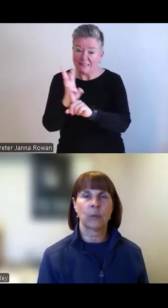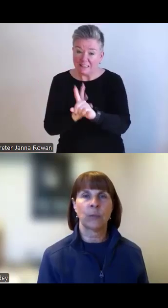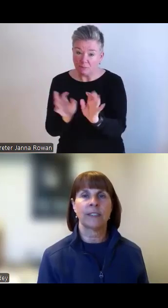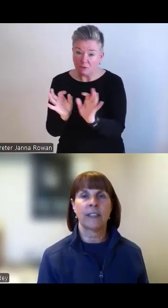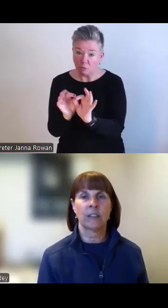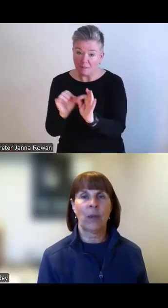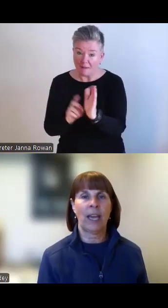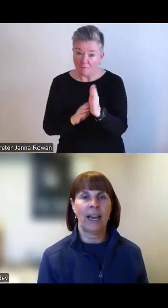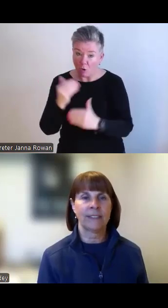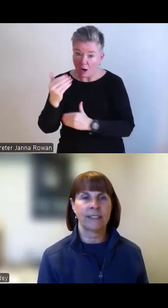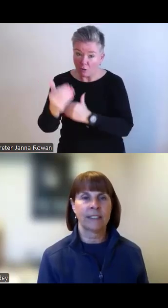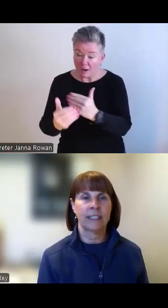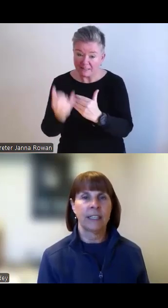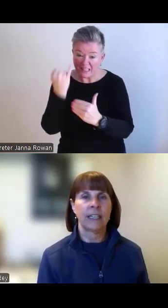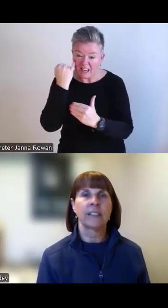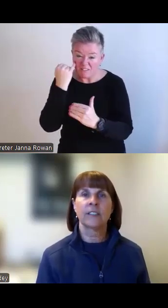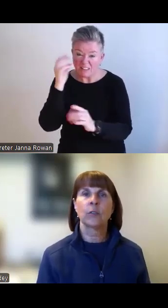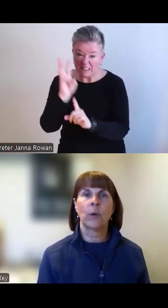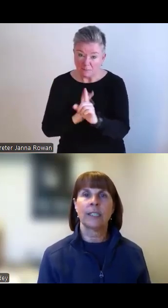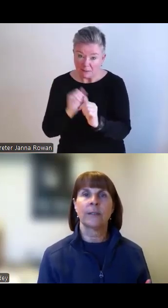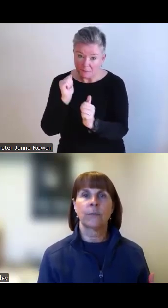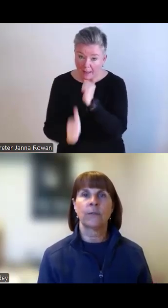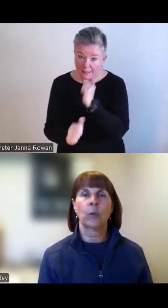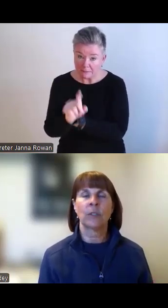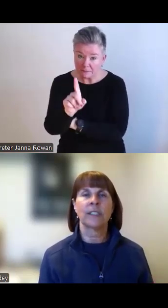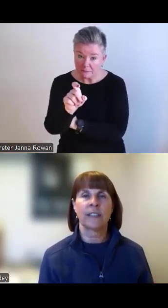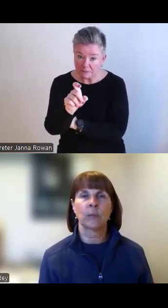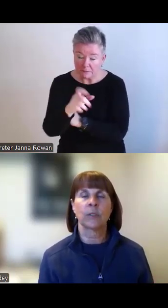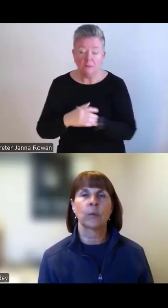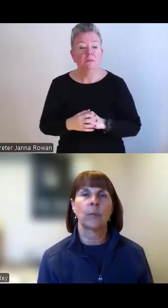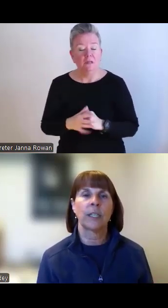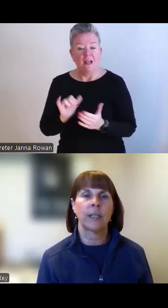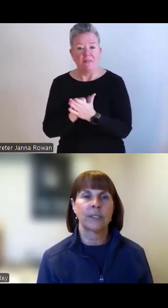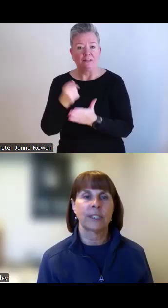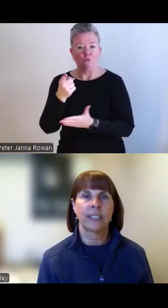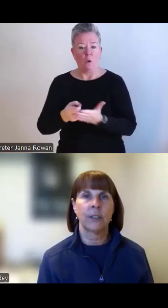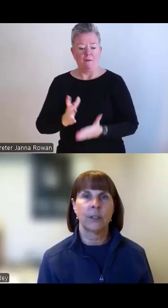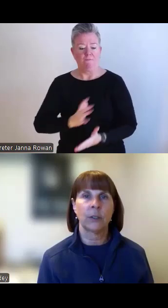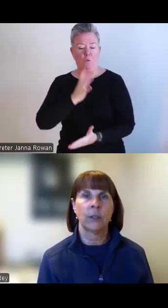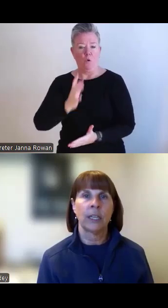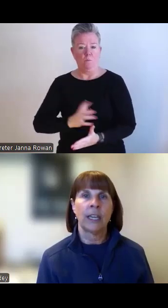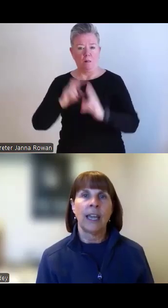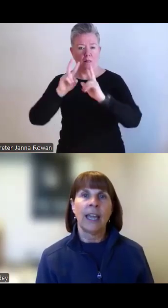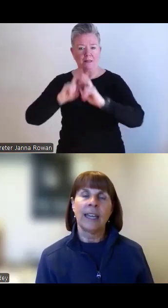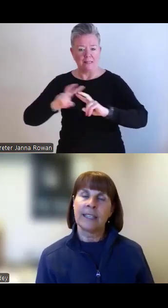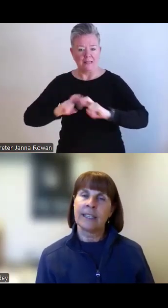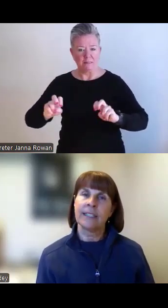If six months has passed, this is what formal assessments will be able to tell you. And